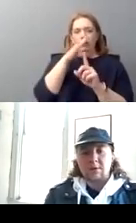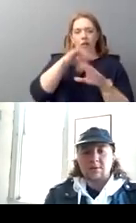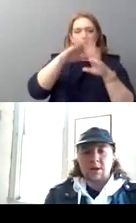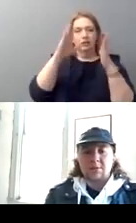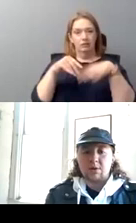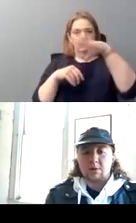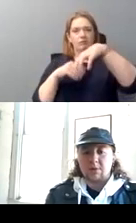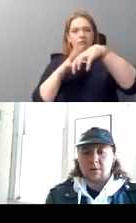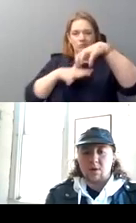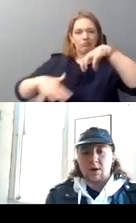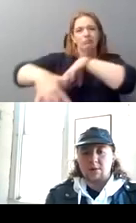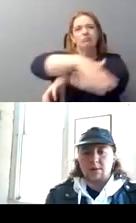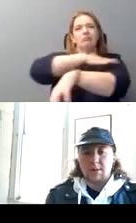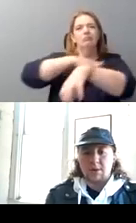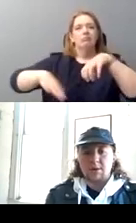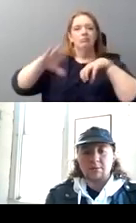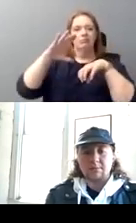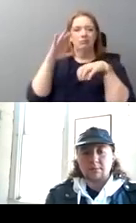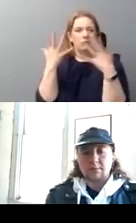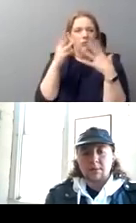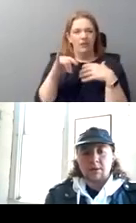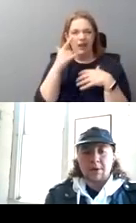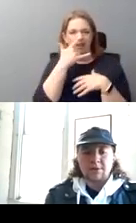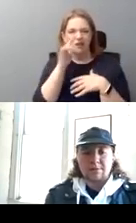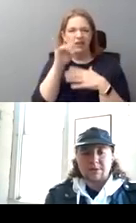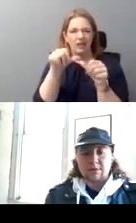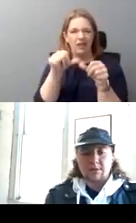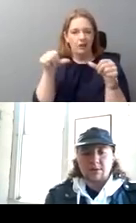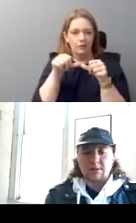describe to you all the feeling of walking through the neighborhood. The buzz of Mission Street is